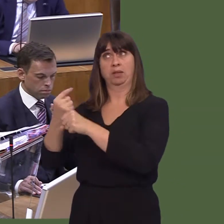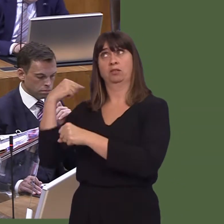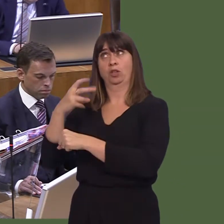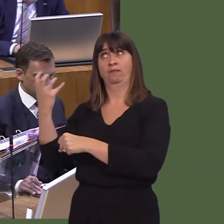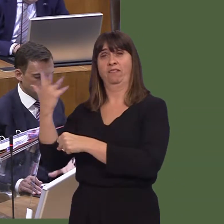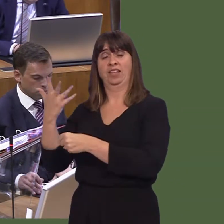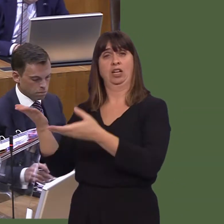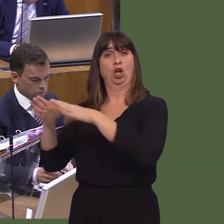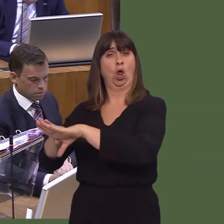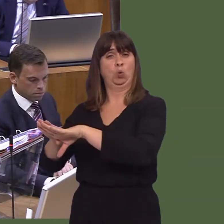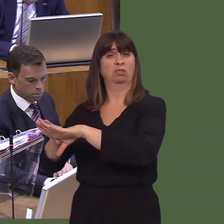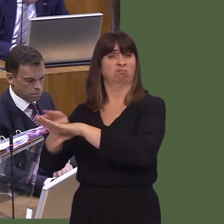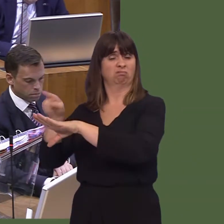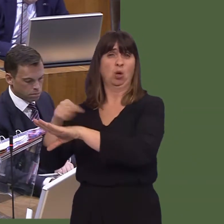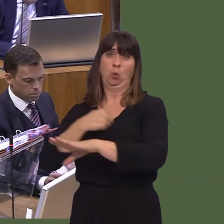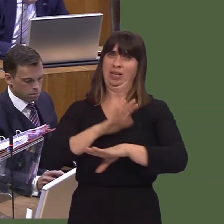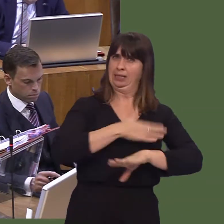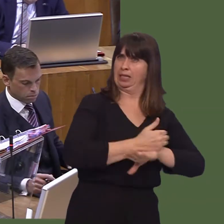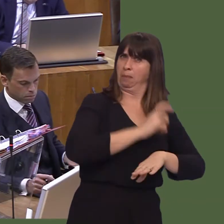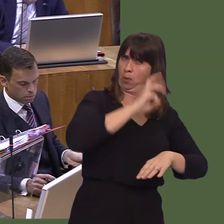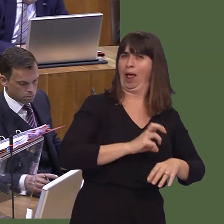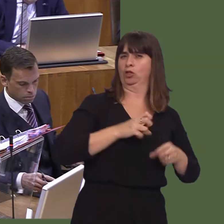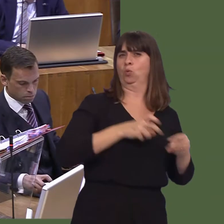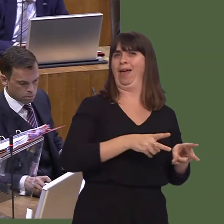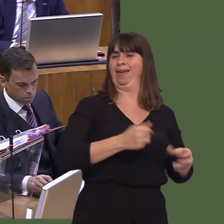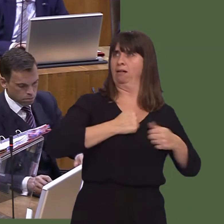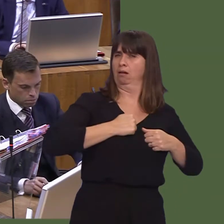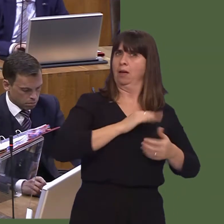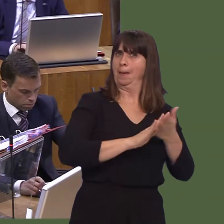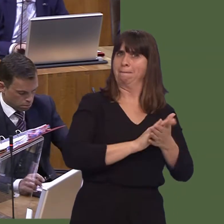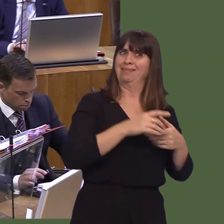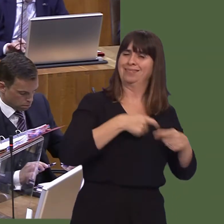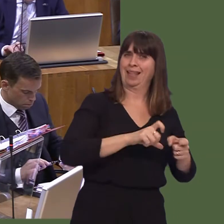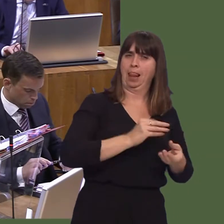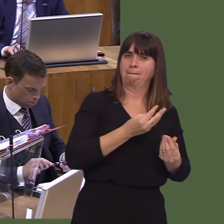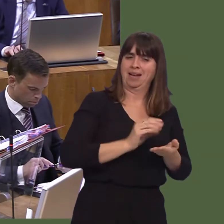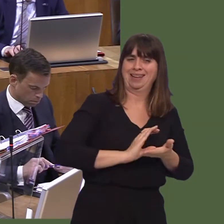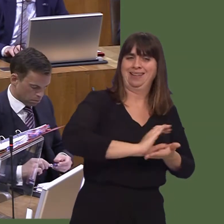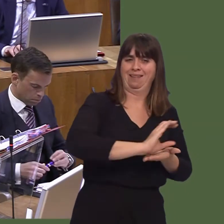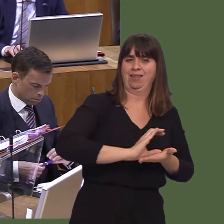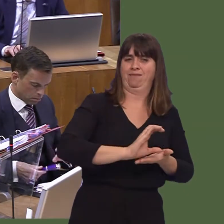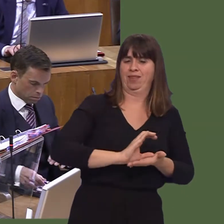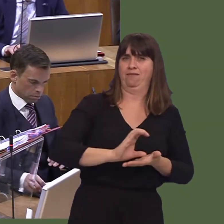put in place the Welsh independent living grant with local authorities to enable them to continue payments at the same level to people who used to receive the payments, as